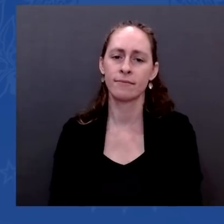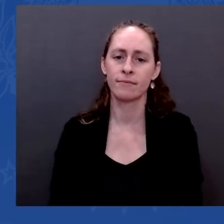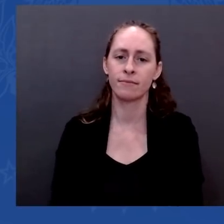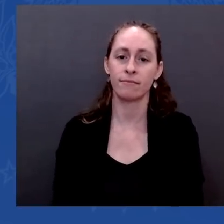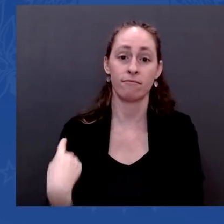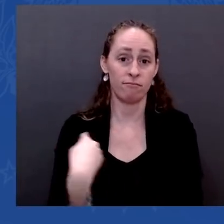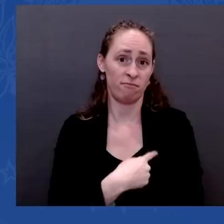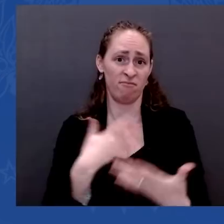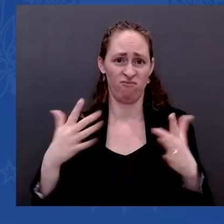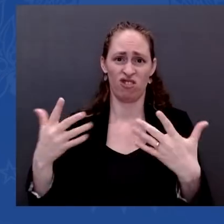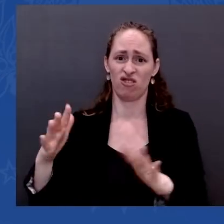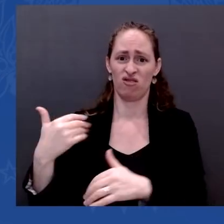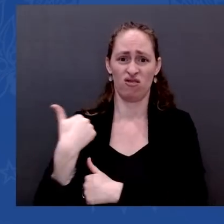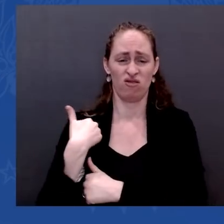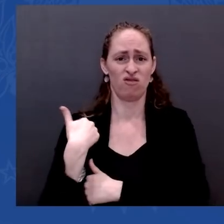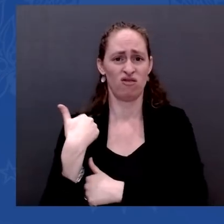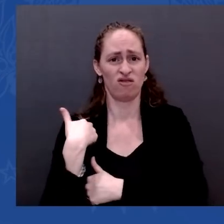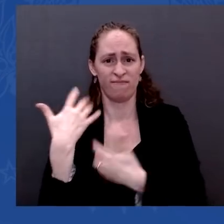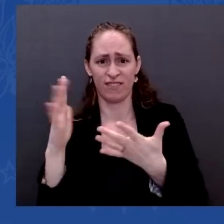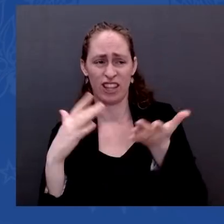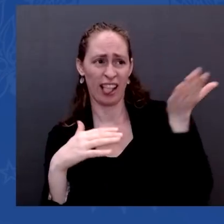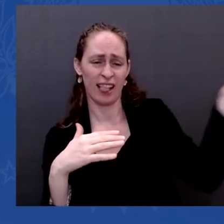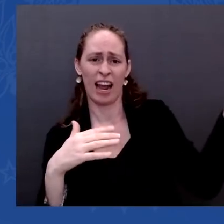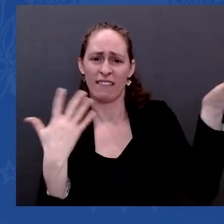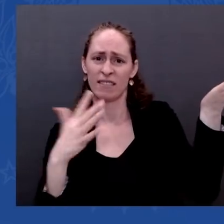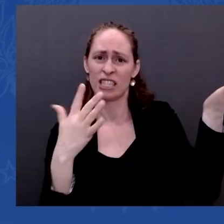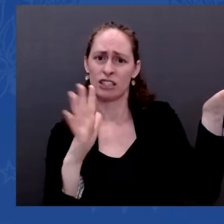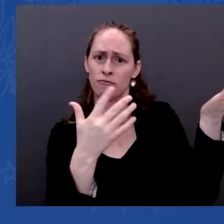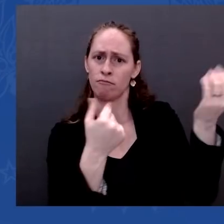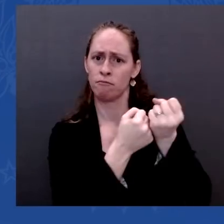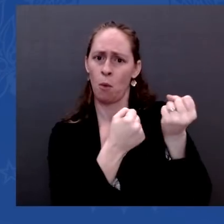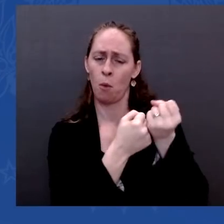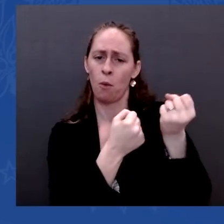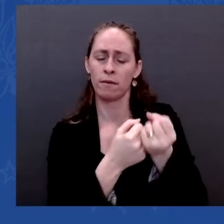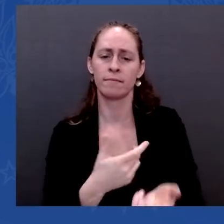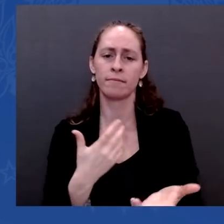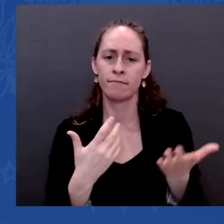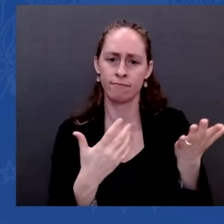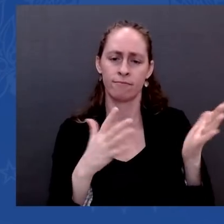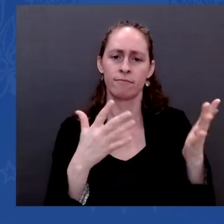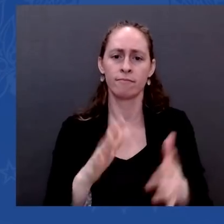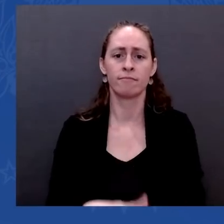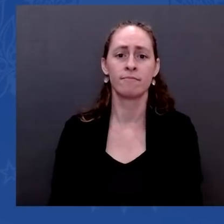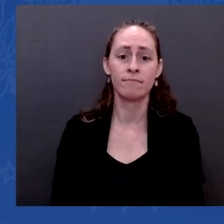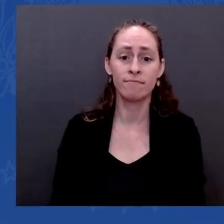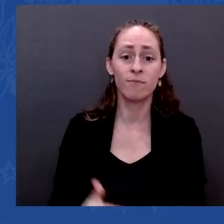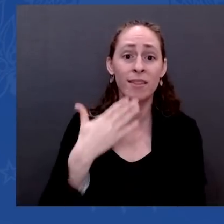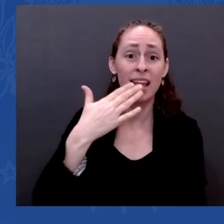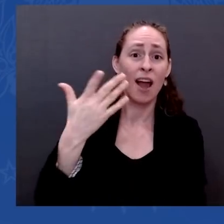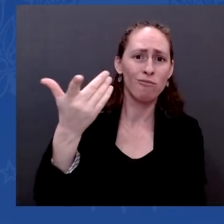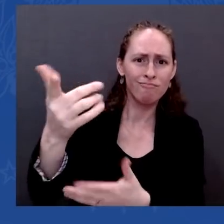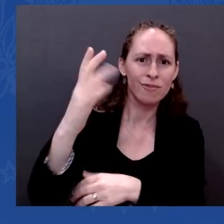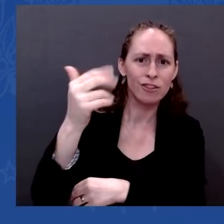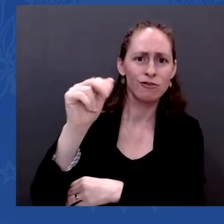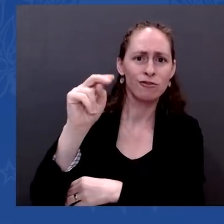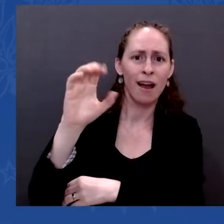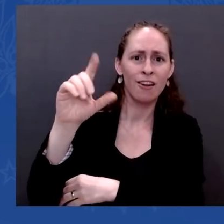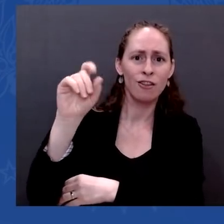for hosting additional U.S. forces and for the longstanding hospitality to our women and men in uniform.